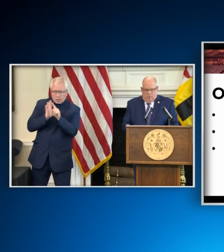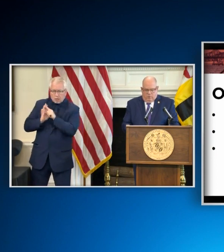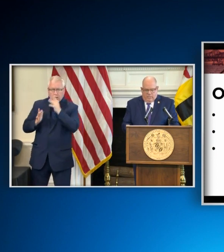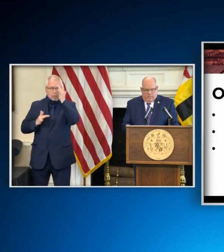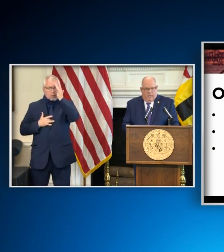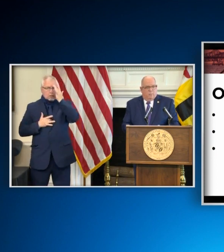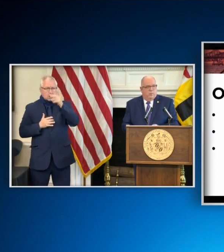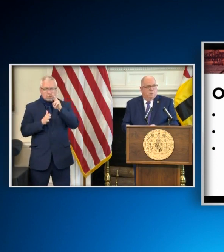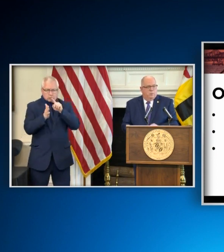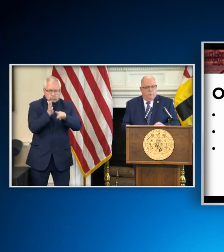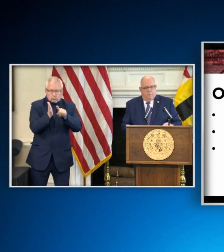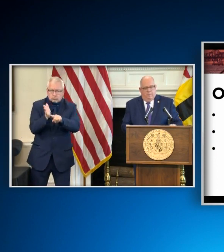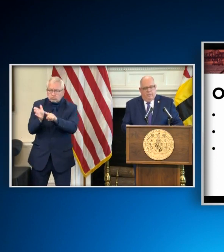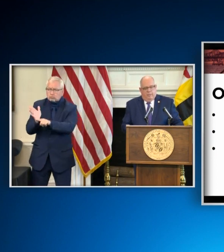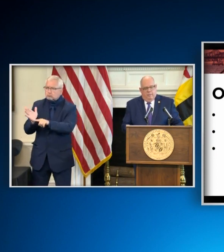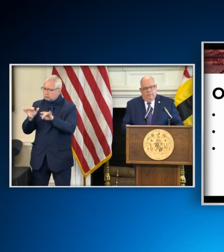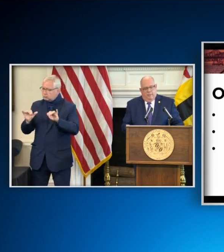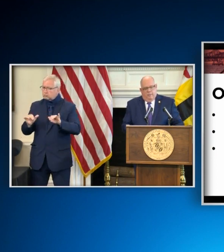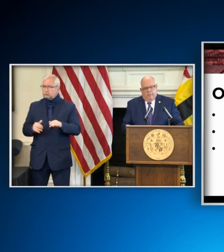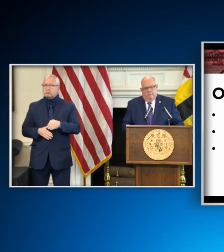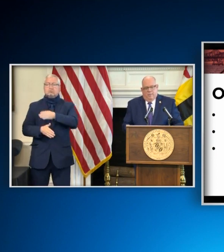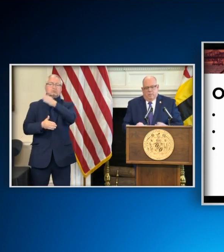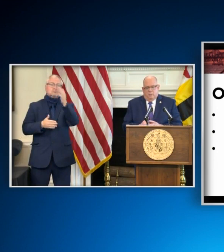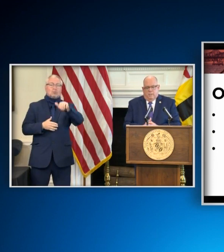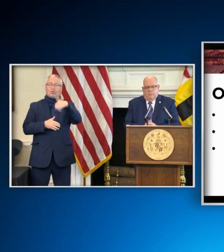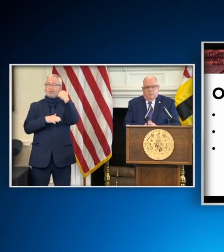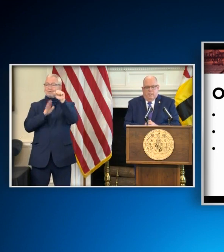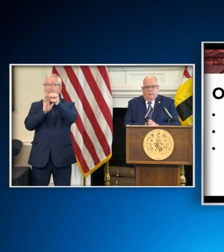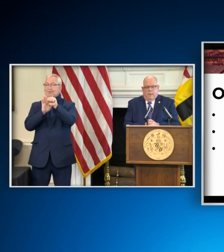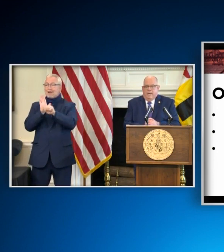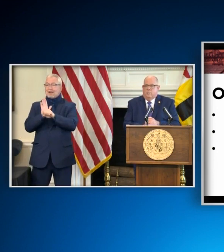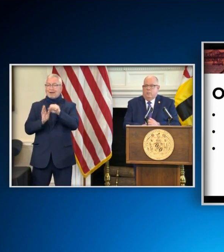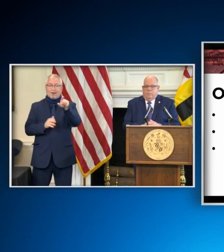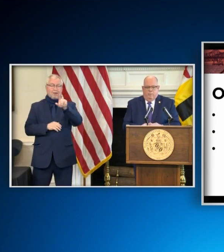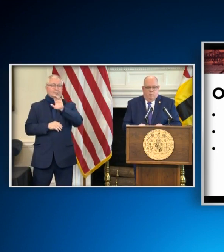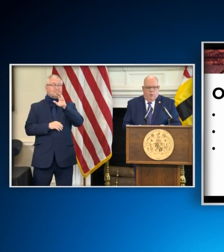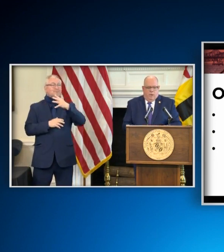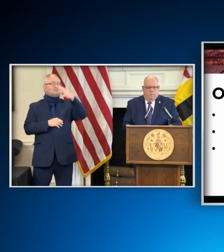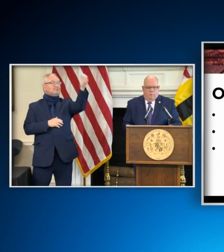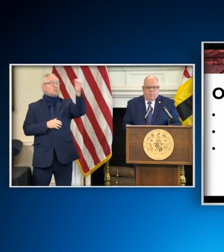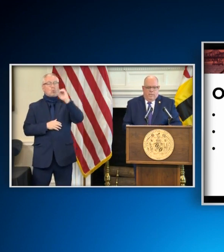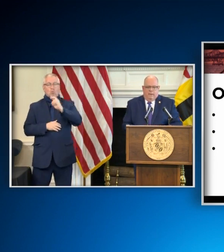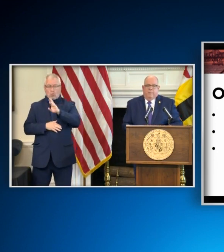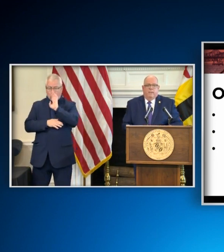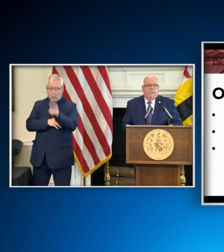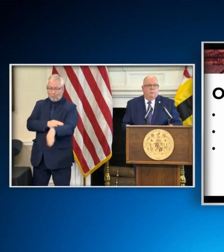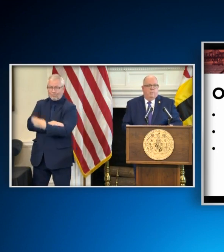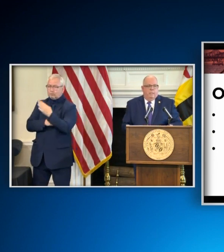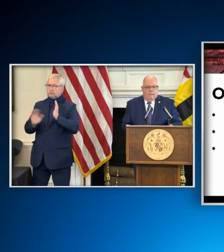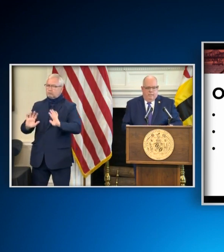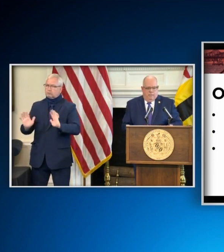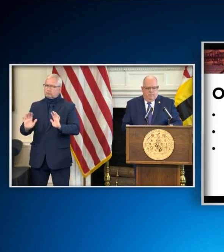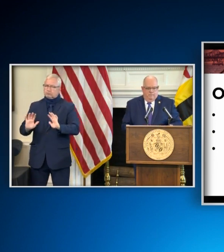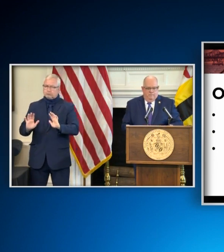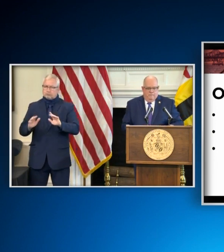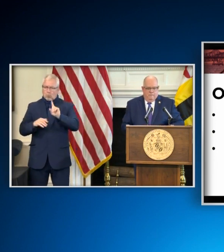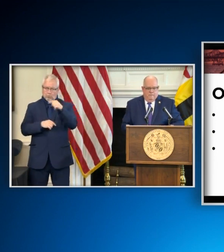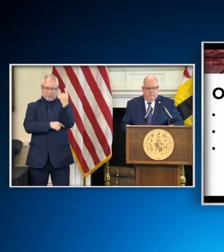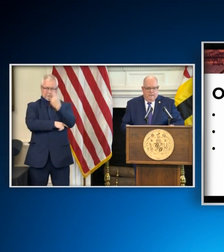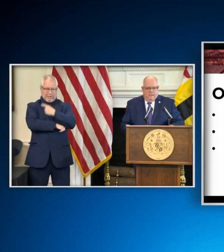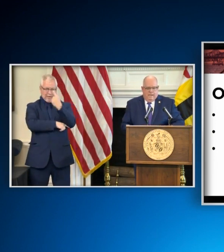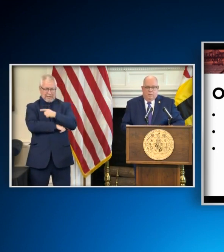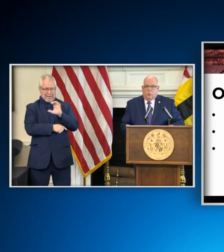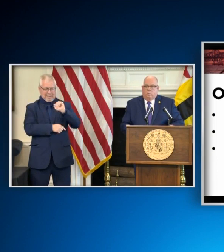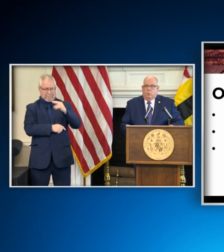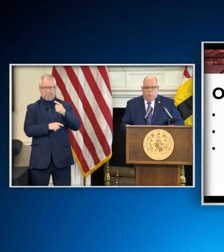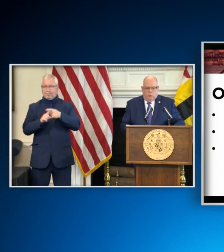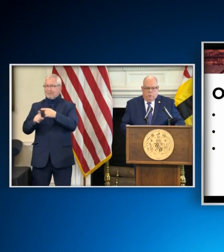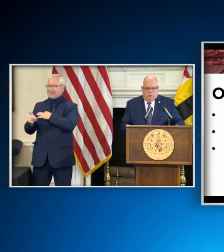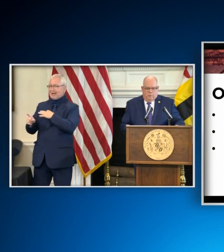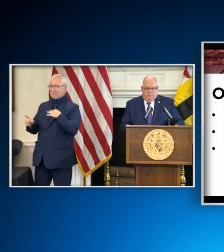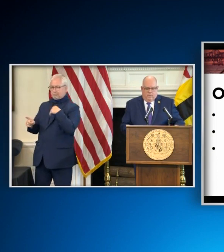AND JELLY COVID SYMPTOM CHECKS FOR YOUTH CAMP STAFF AND NO OUT-OF-STATE OR OVERNIGHT CAMPERS WILL BE PERMITTED.